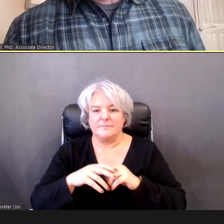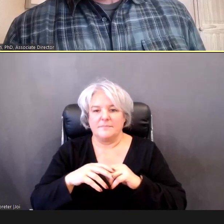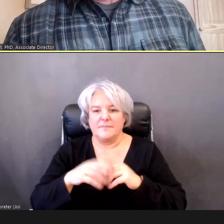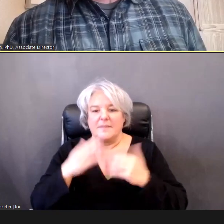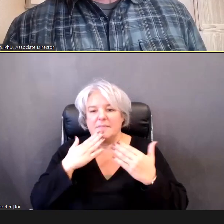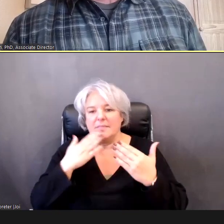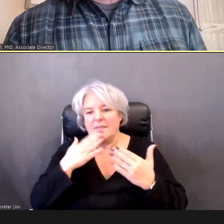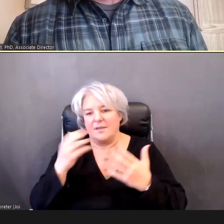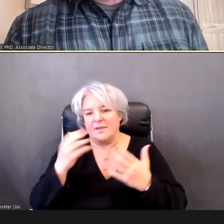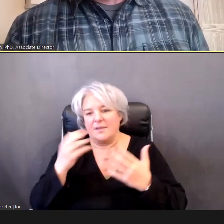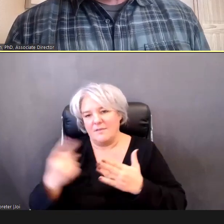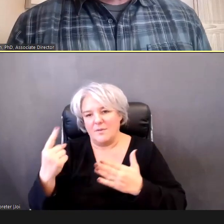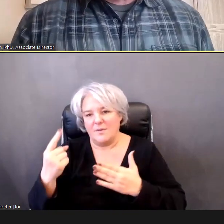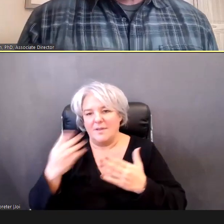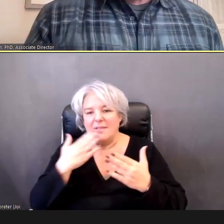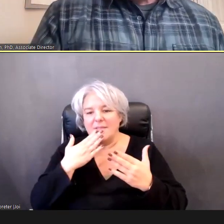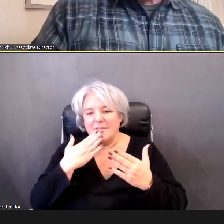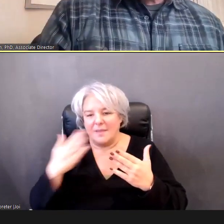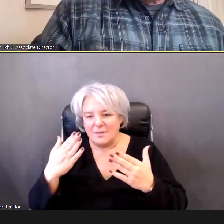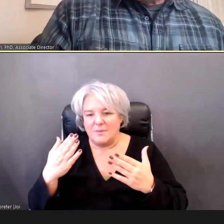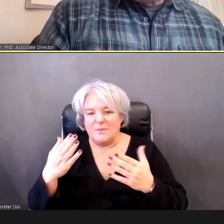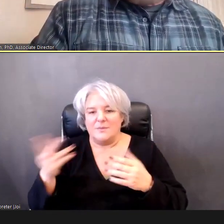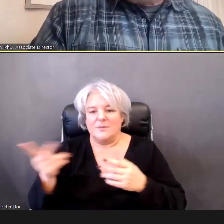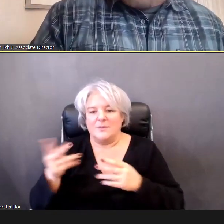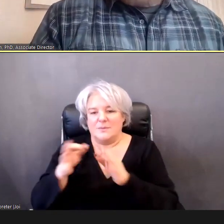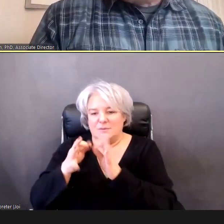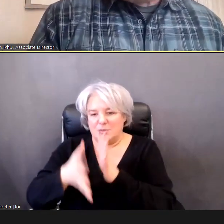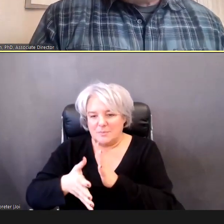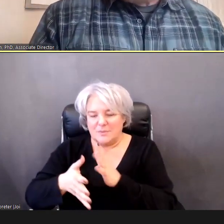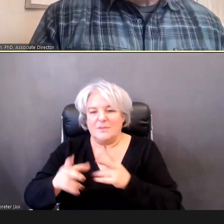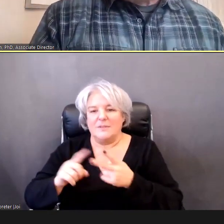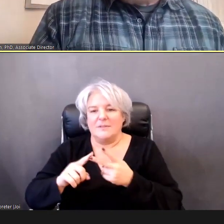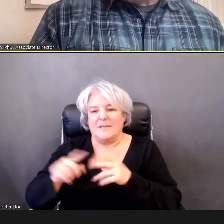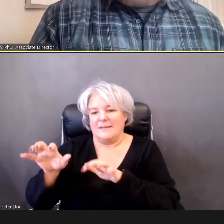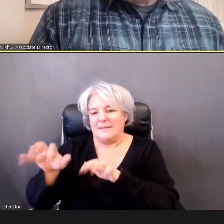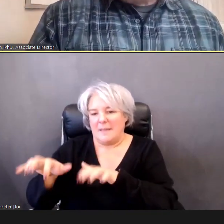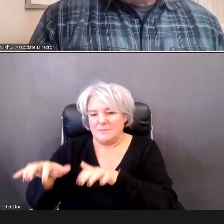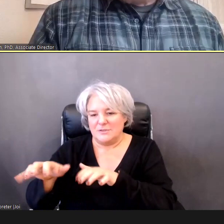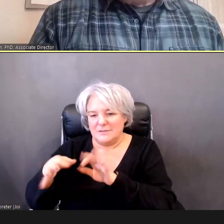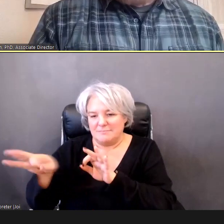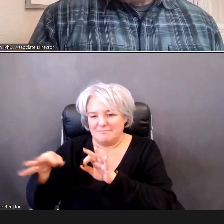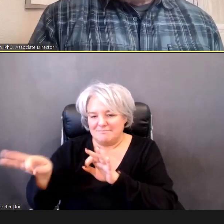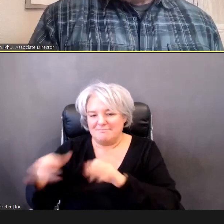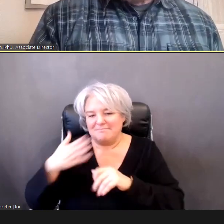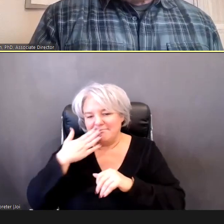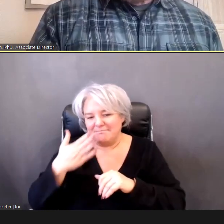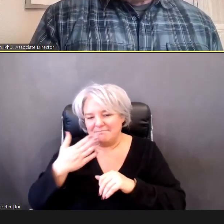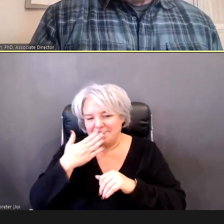everybody thank you to our our interpreter and C interpreters and